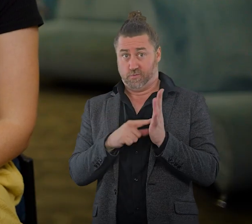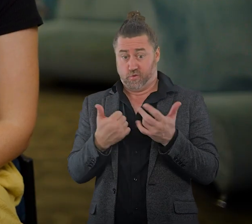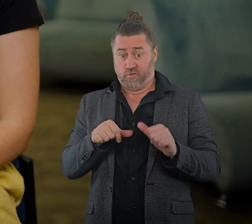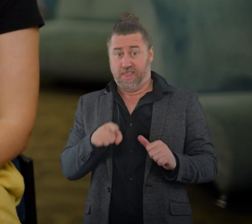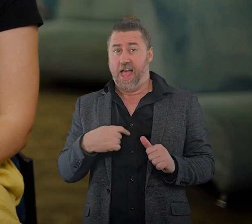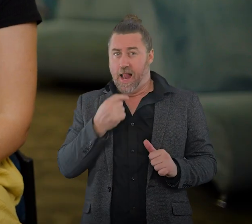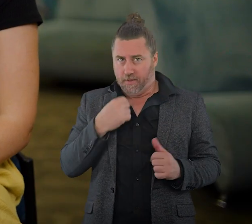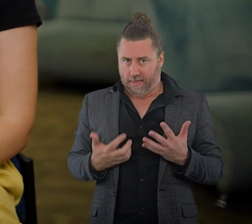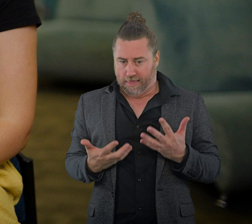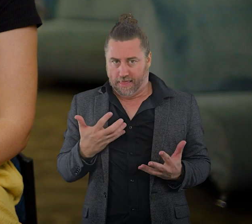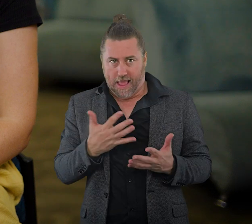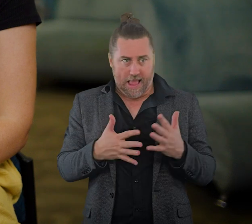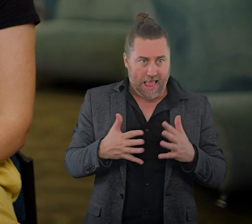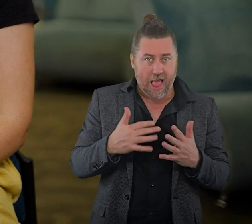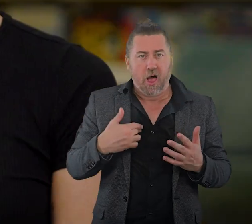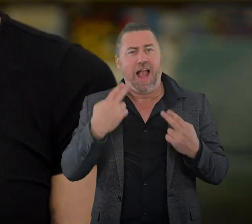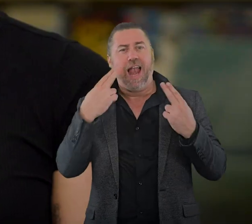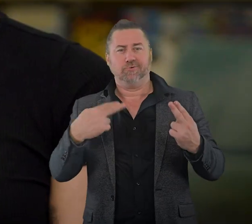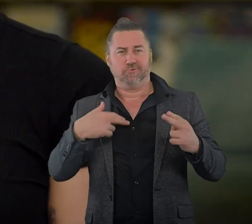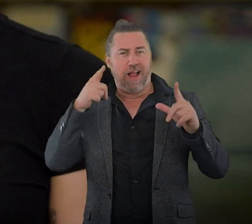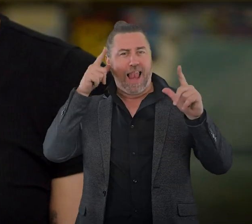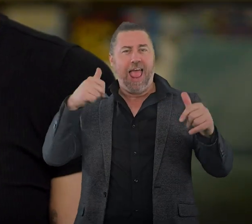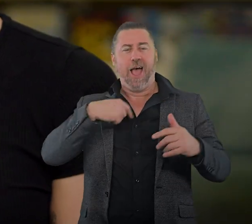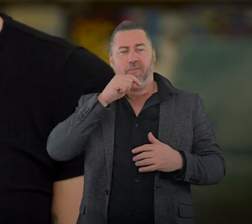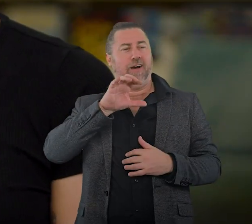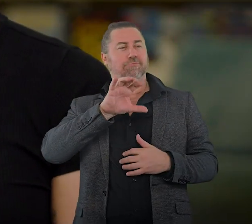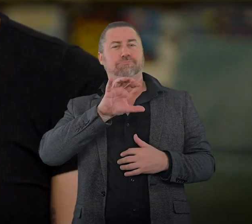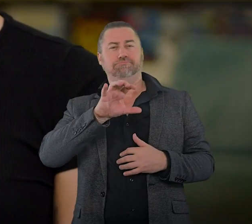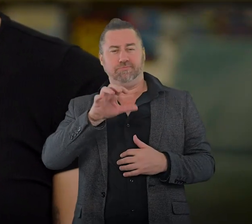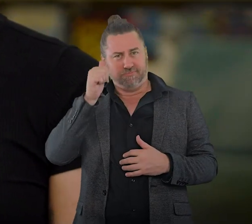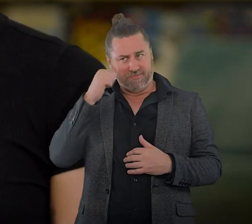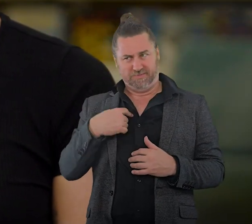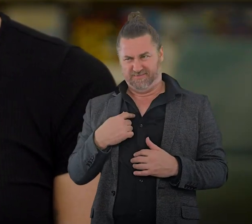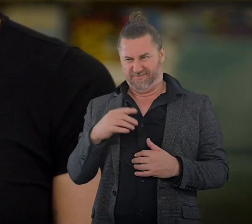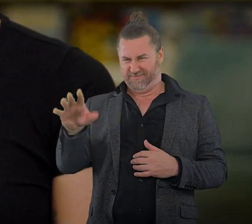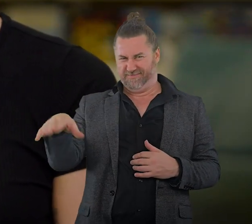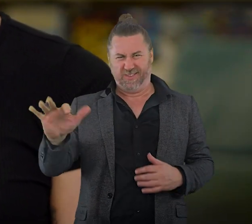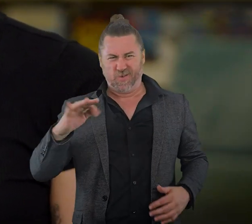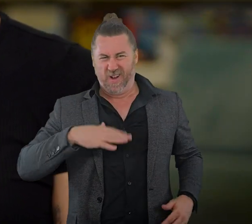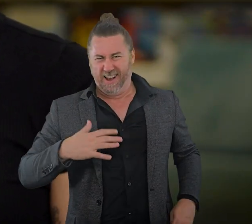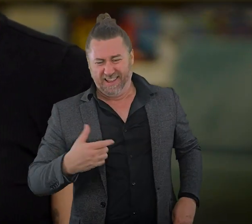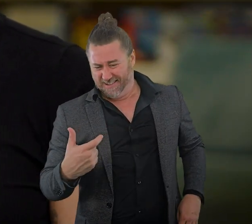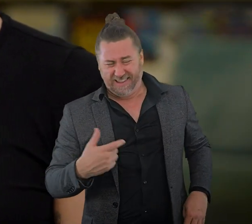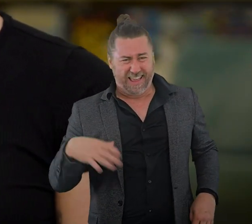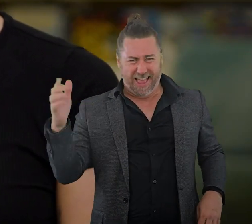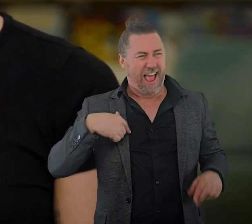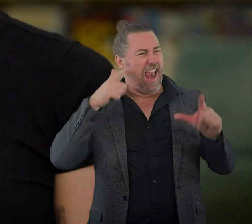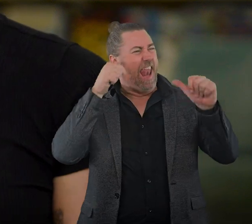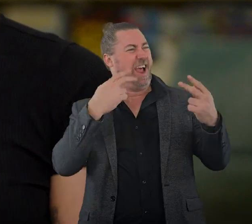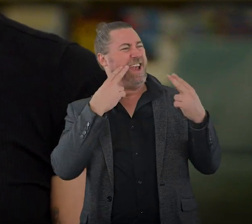so I was actually a little bit apprehensive to use it. I have a very loud voice naturally, and I do remember saying, "You know, I don't need one of those. I'm really loud".